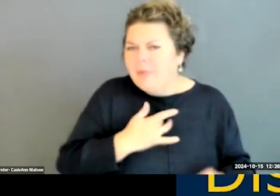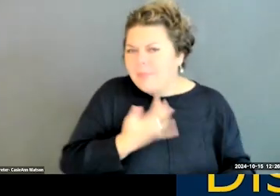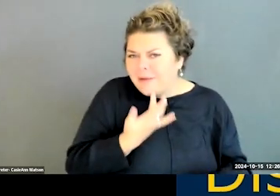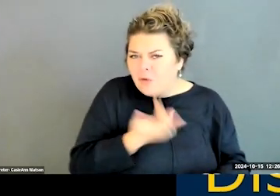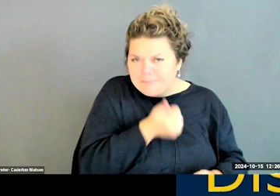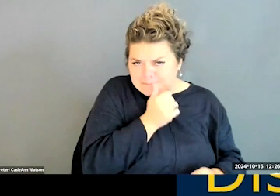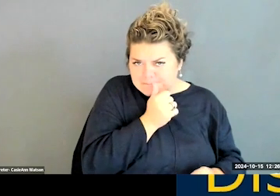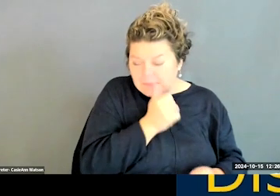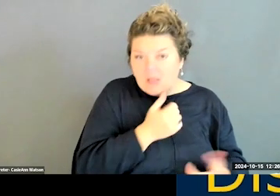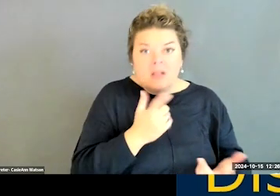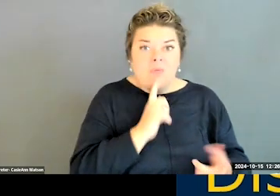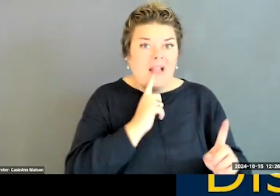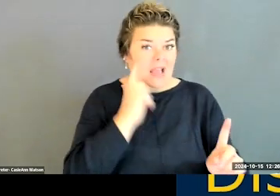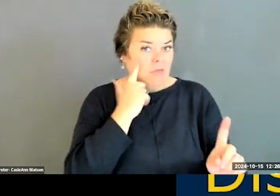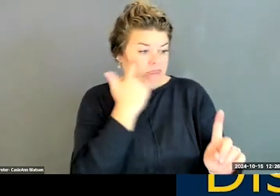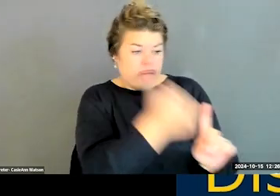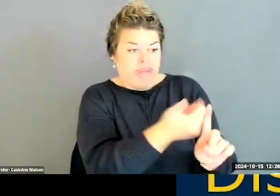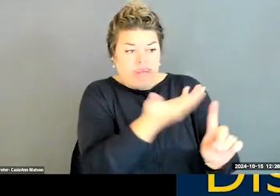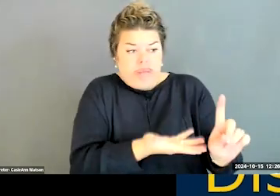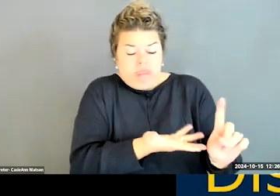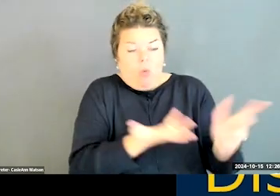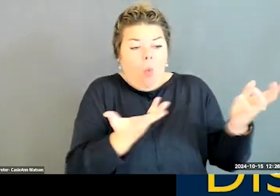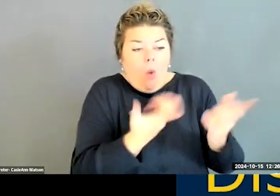whether they want to disclose and what they want to disclose.